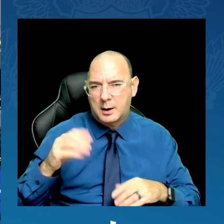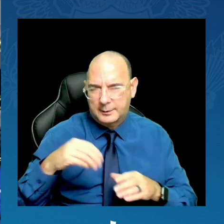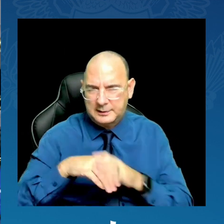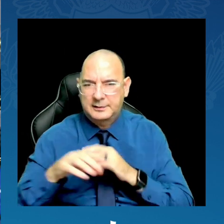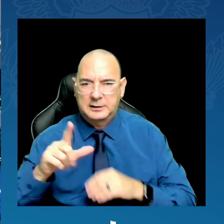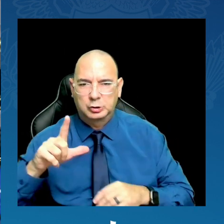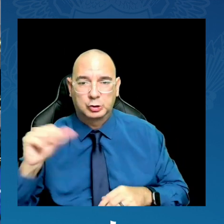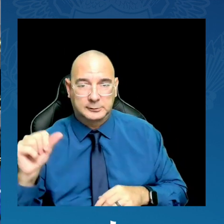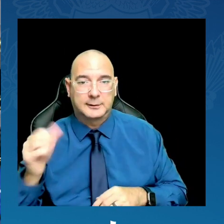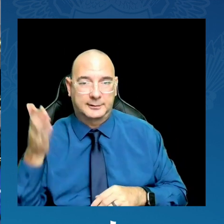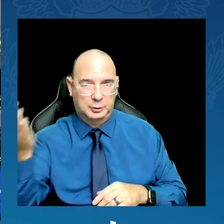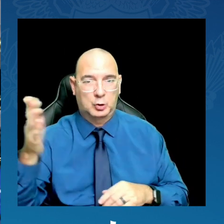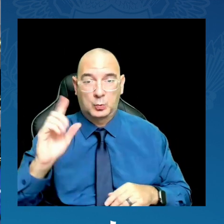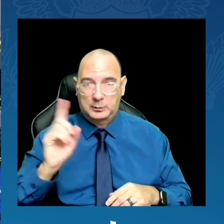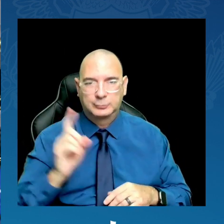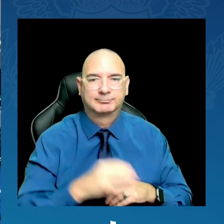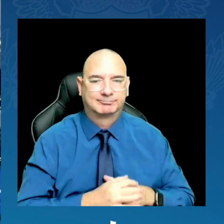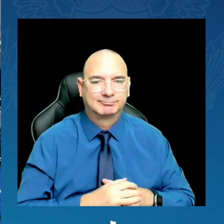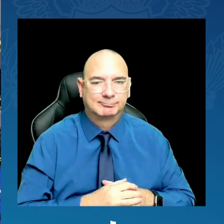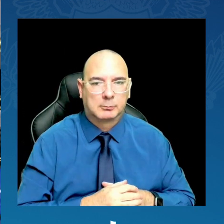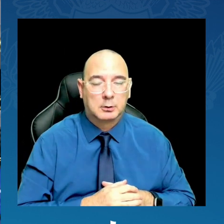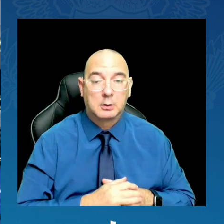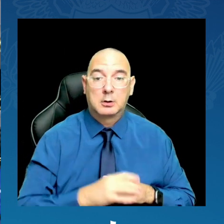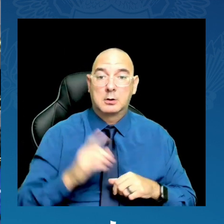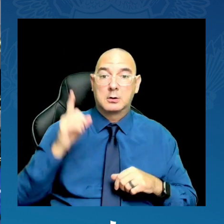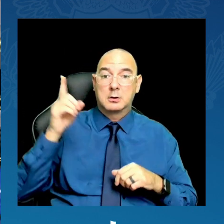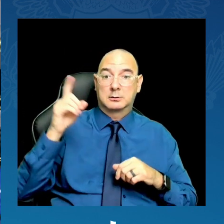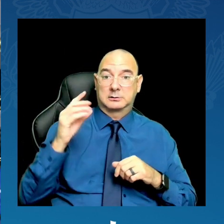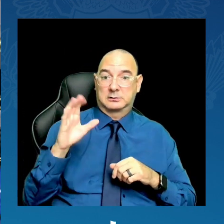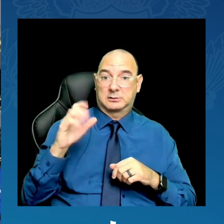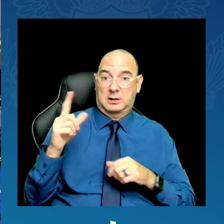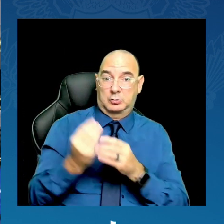grew on orbit changed their genetics. And how they beat in microgravity.